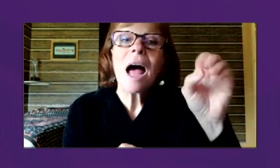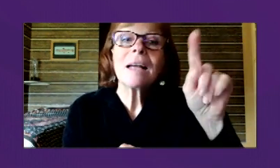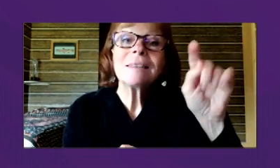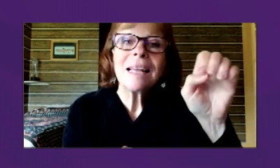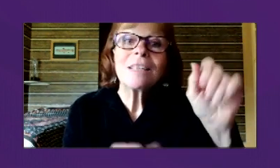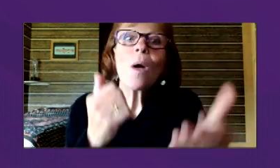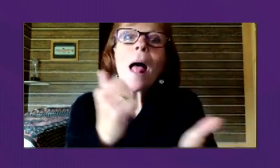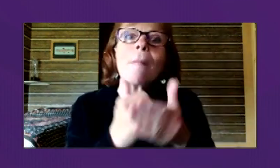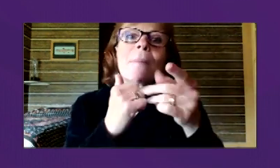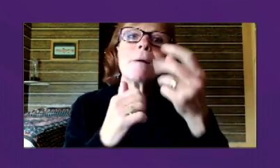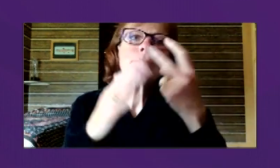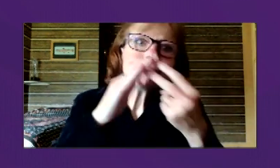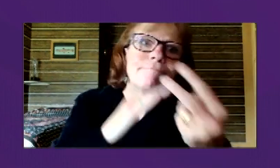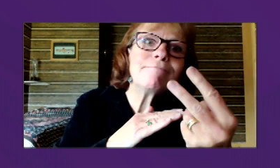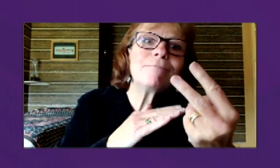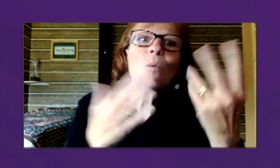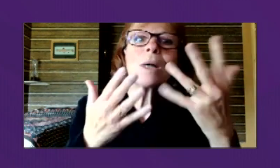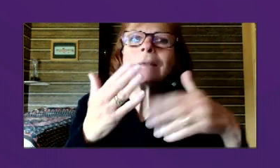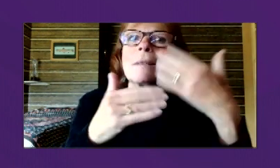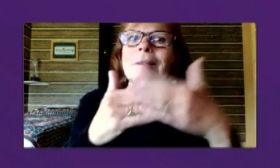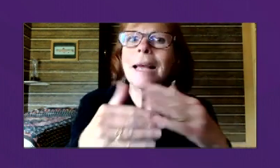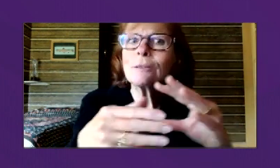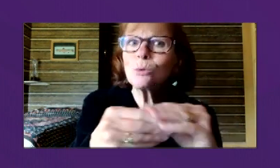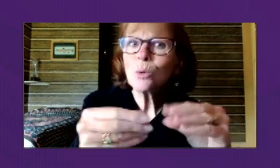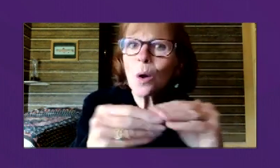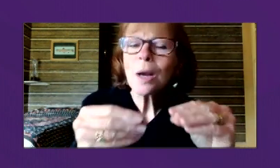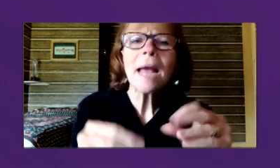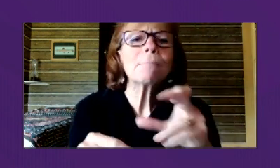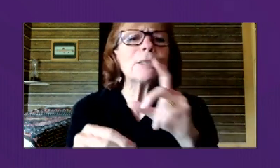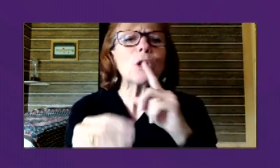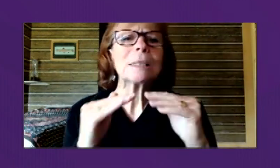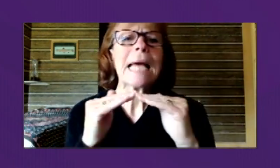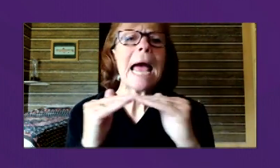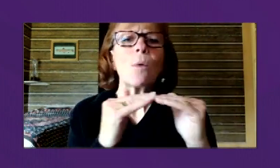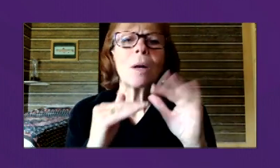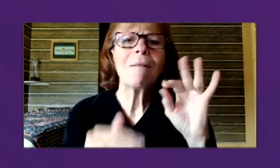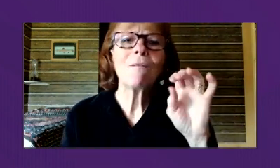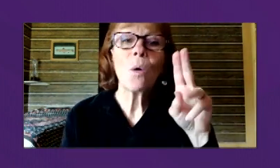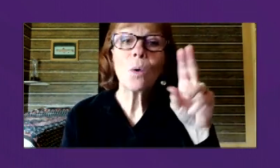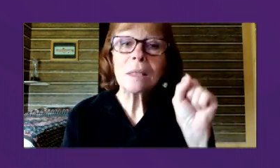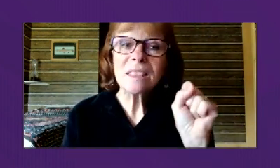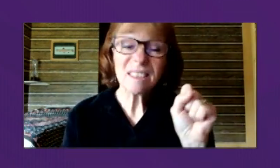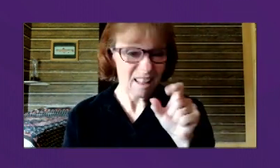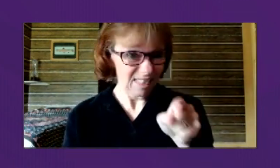And last, you wanna make sure it's equity-focused. Is there bias in the question? Is there room